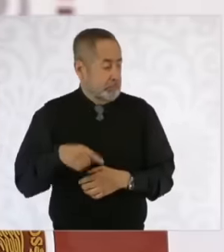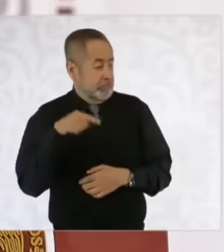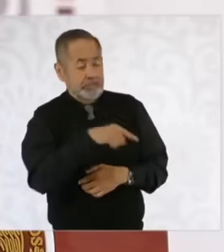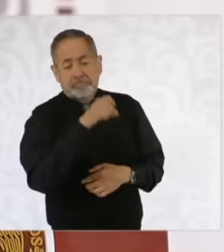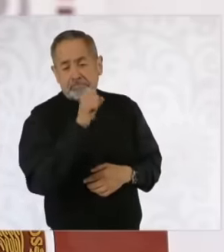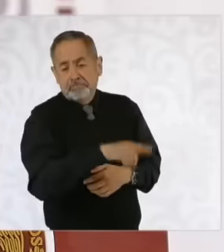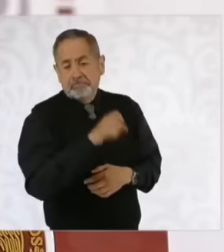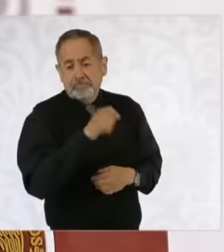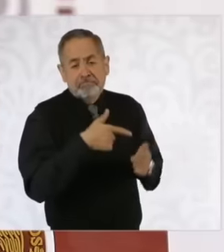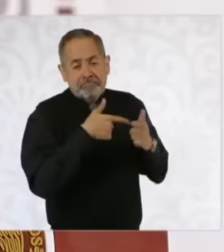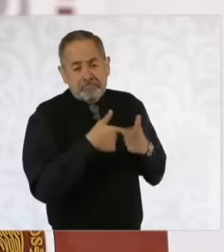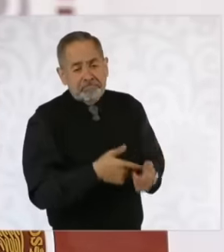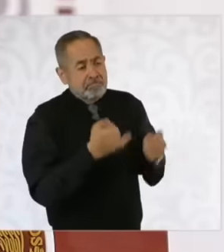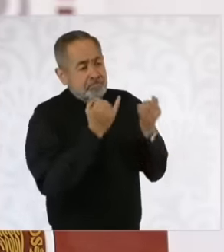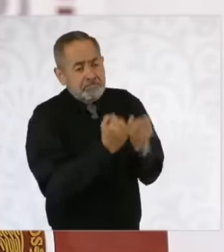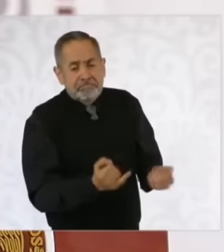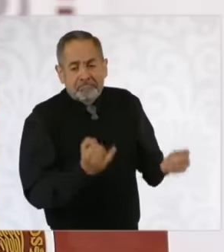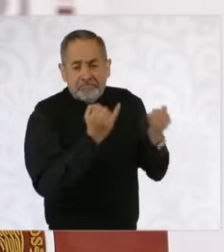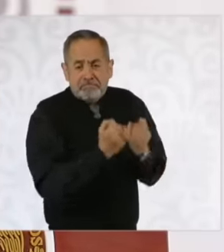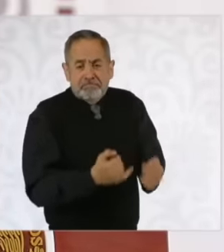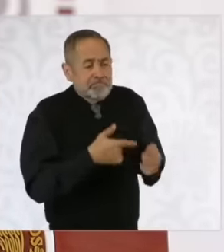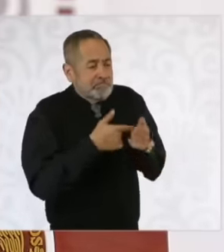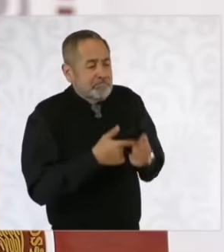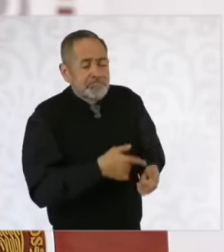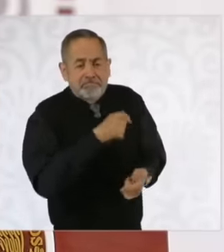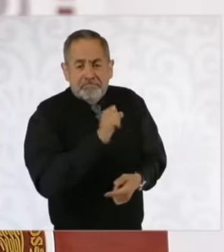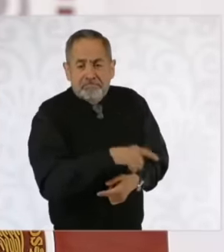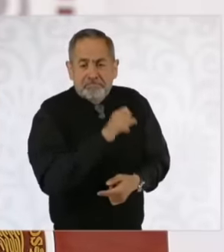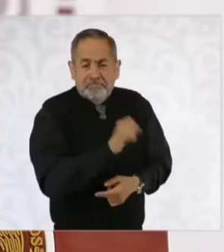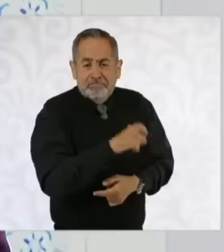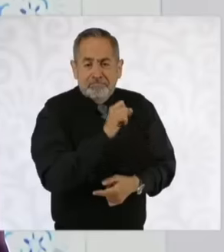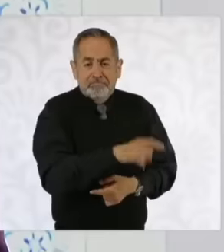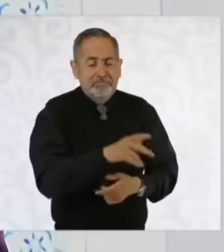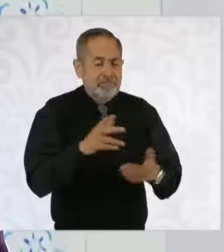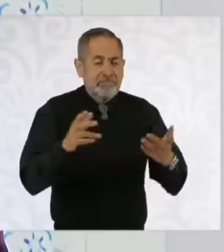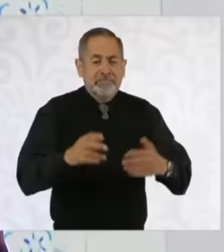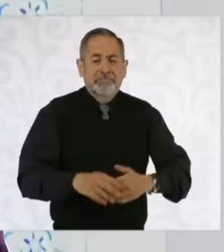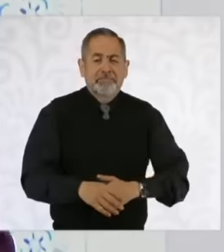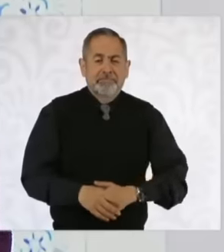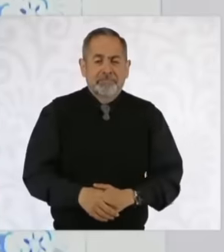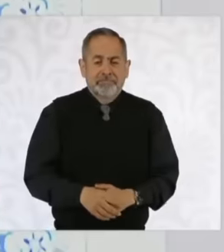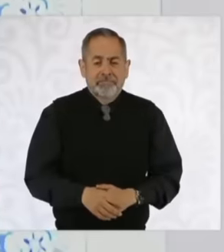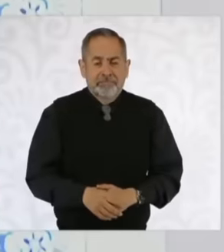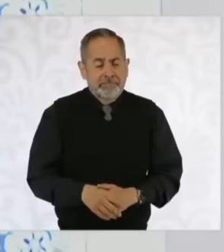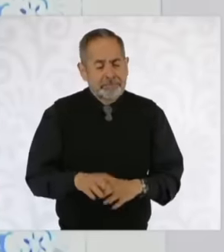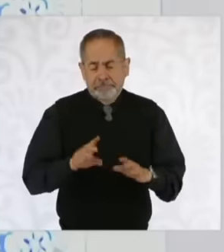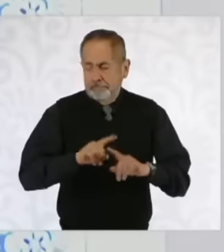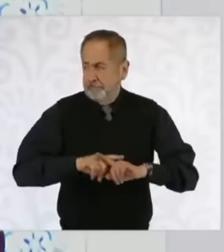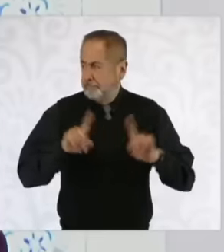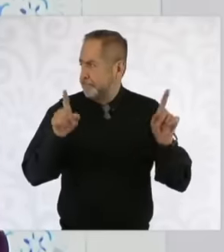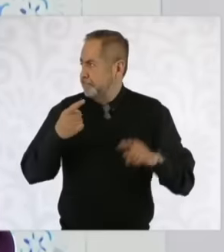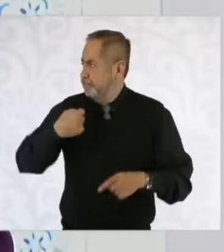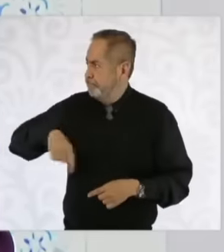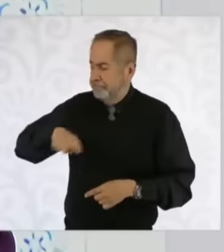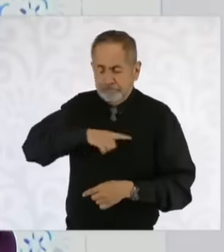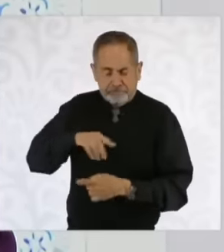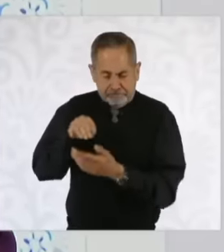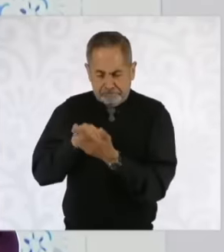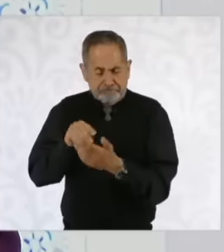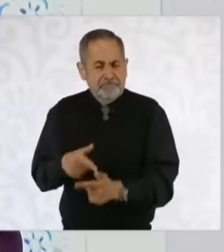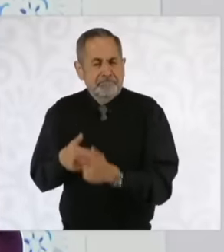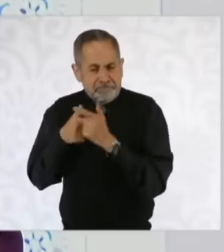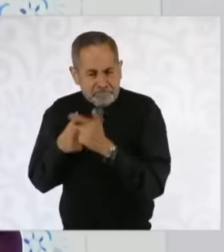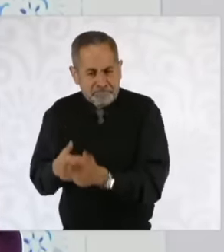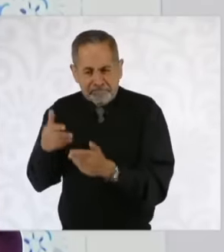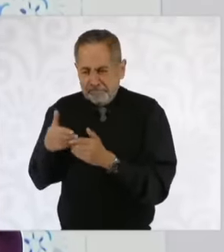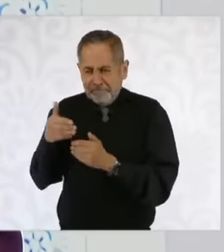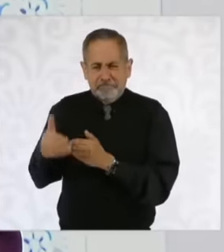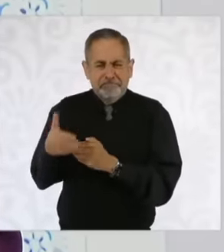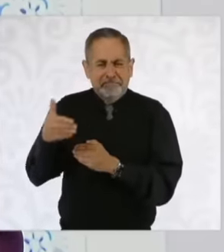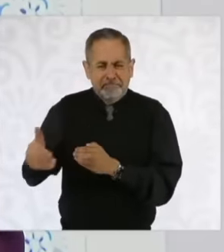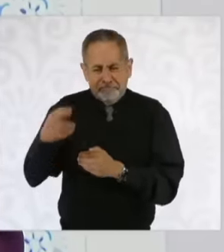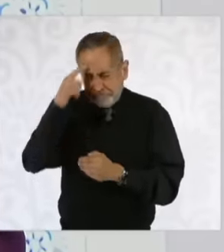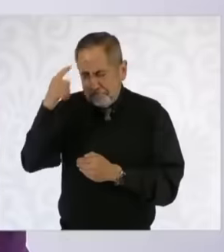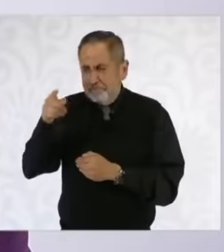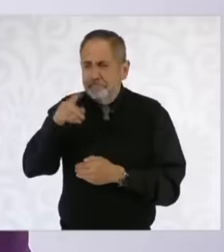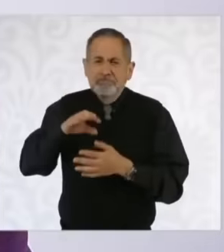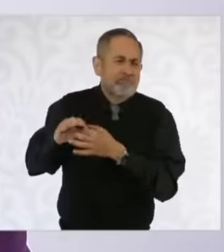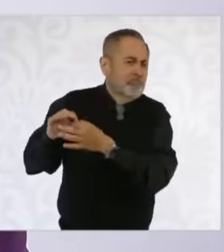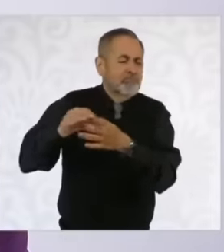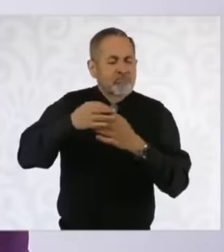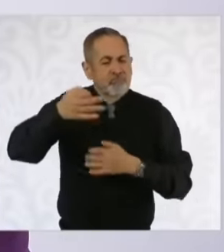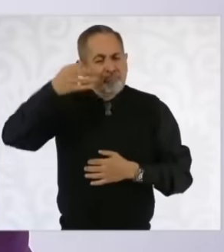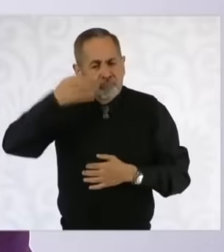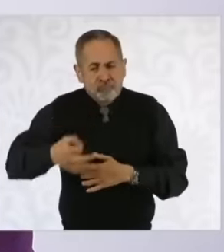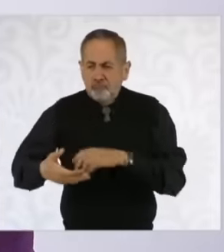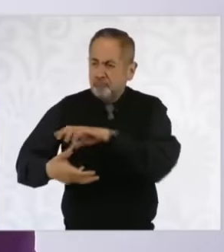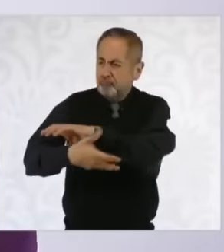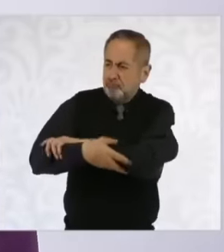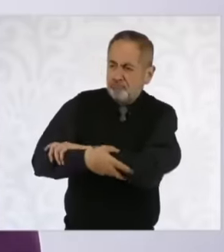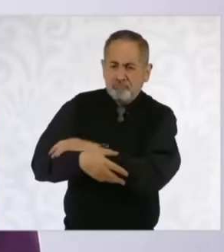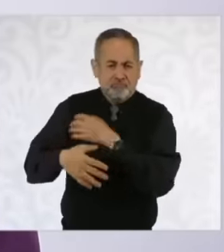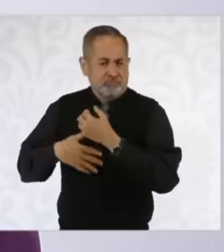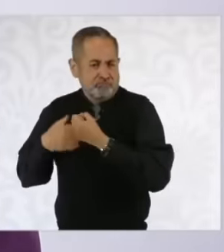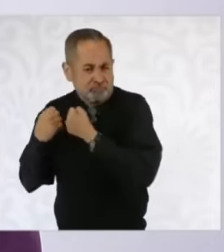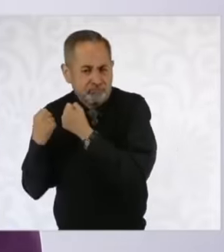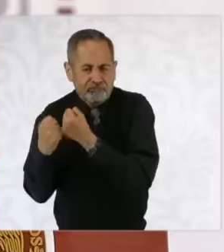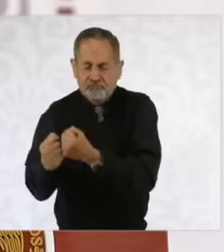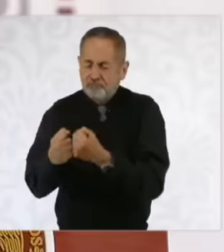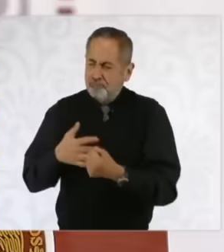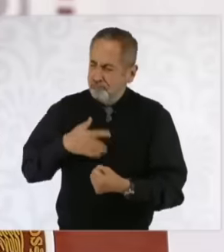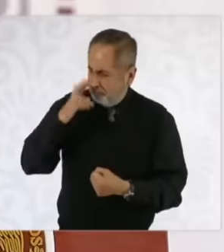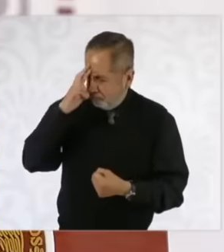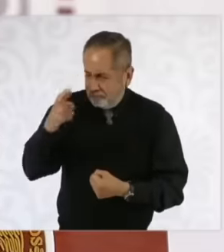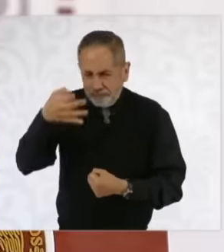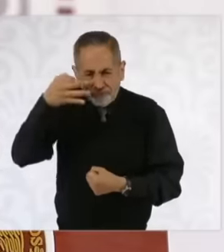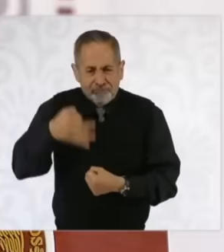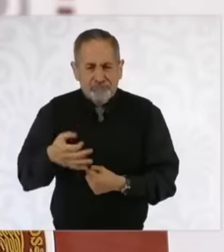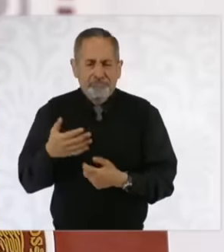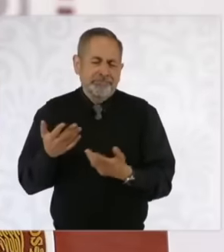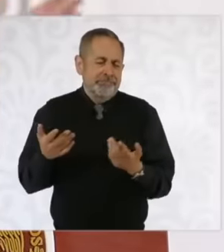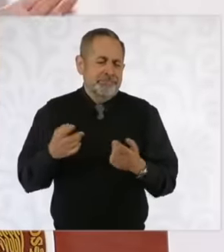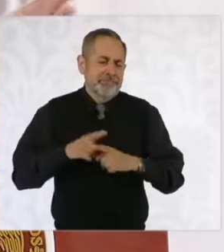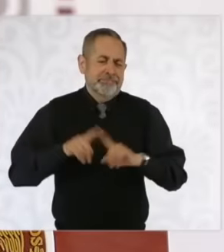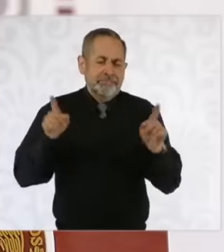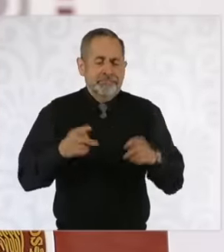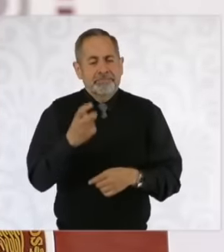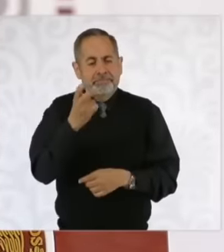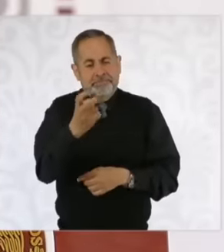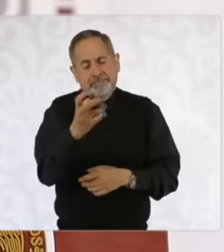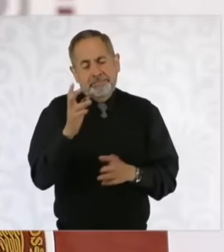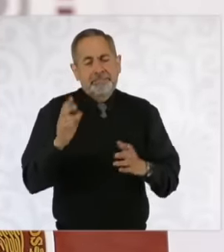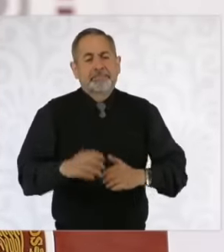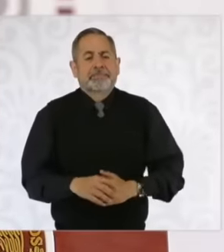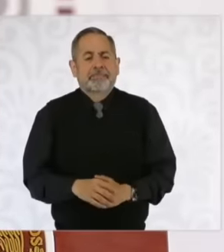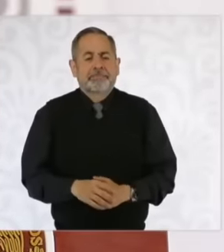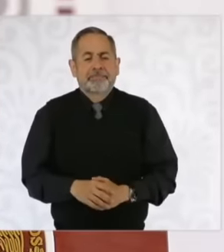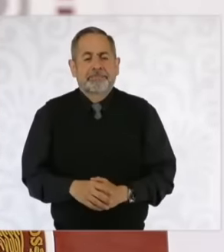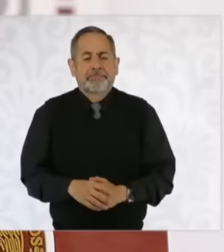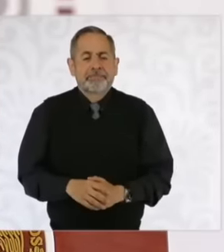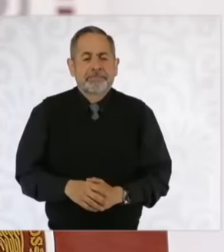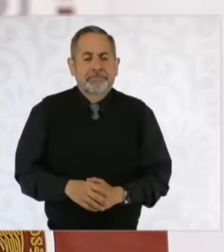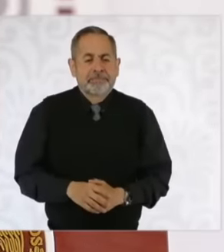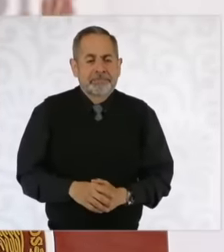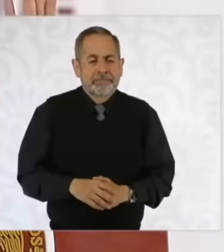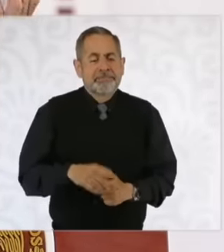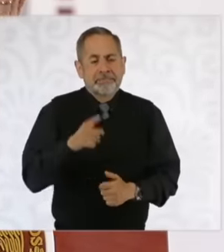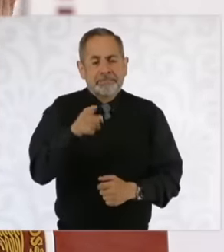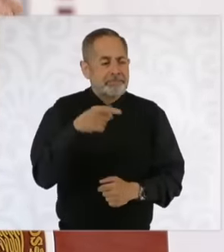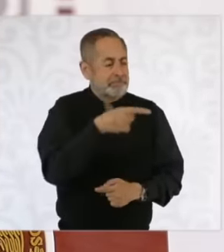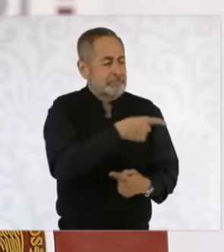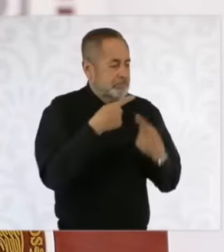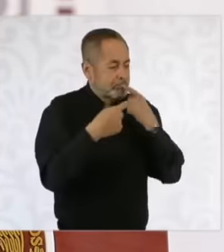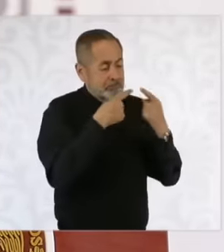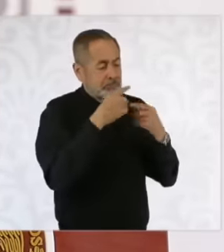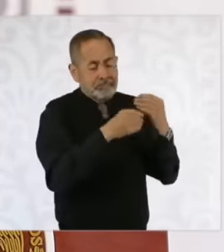same and us building a dignified homeland with strong solidarity. So that is the eh the dispute